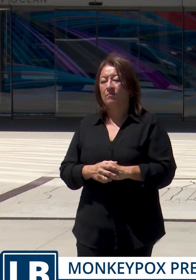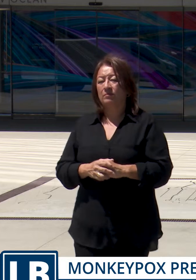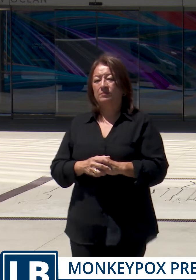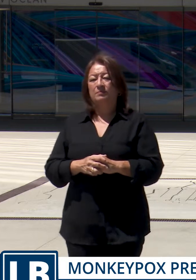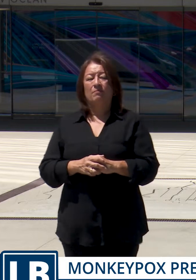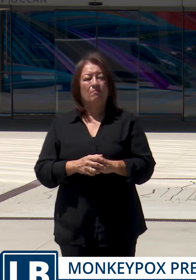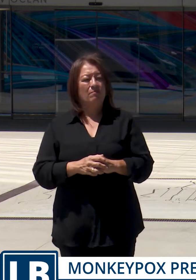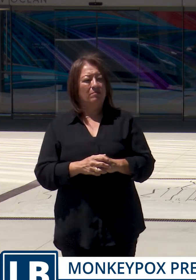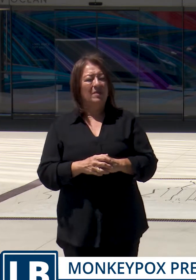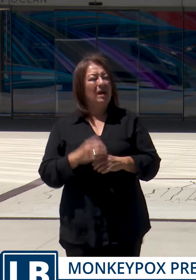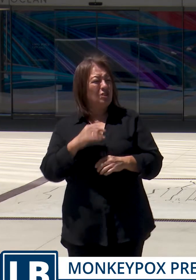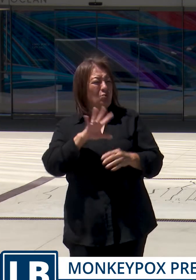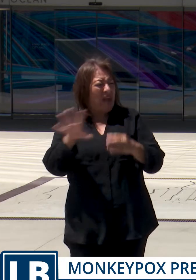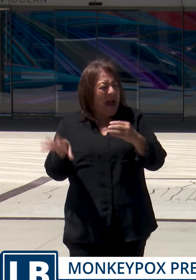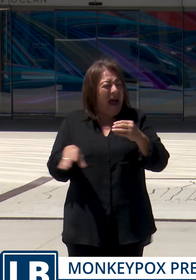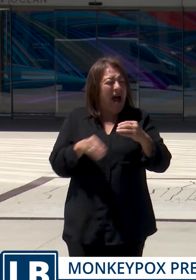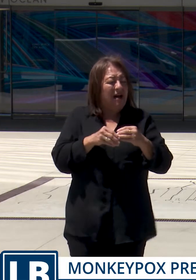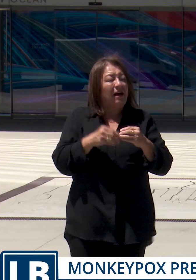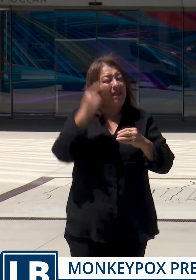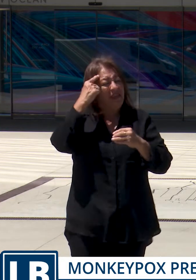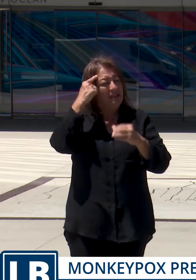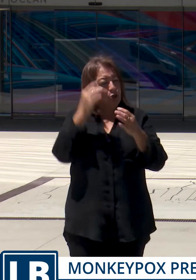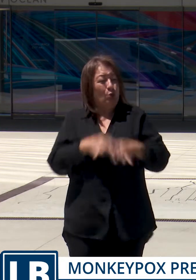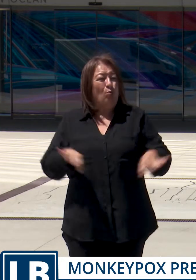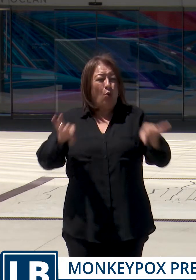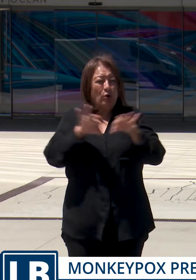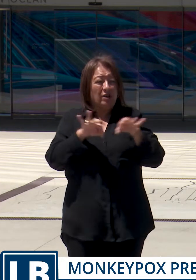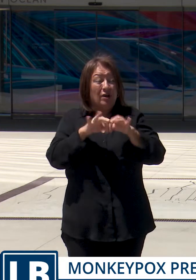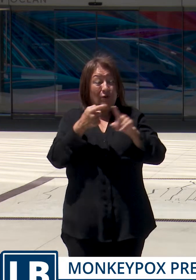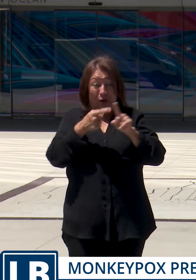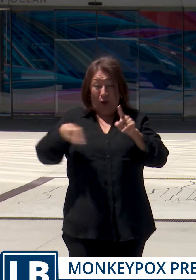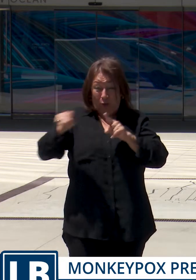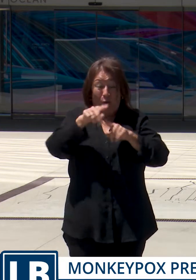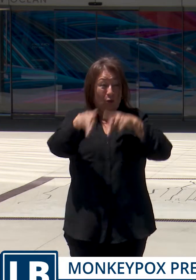i just want to add to that i think it's important to note that of those that have that are within